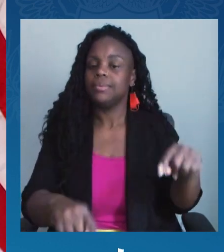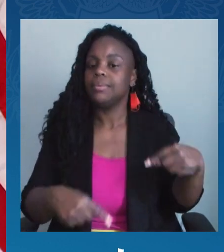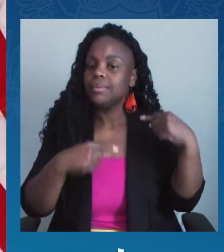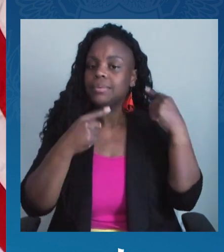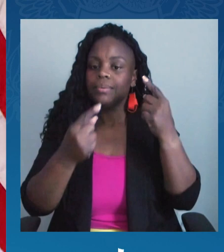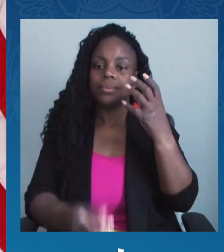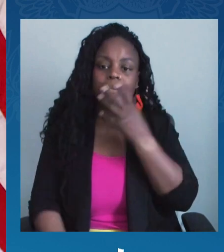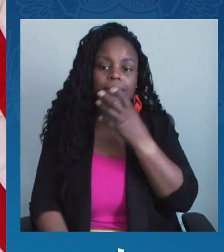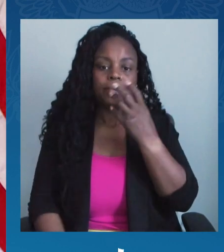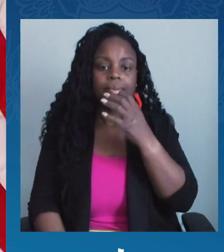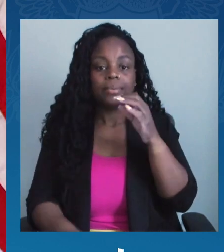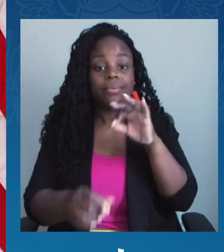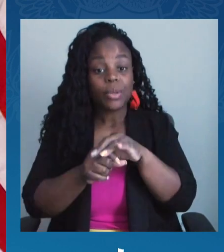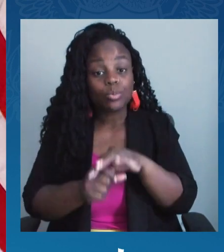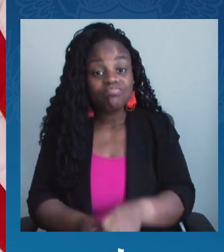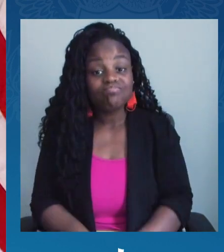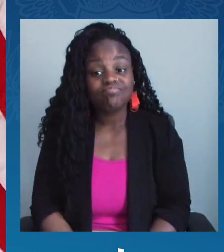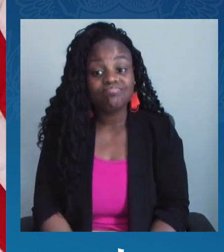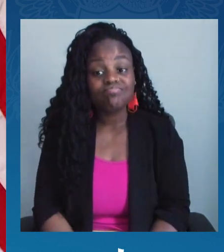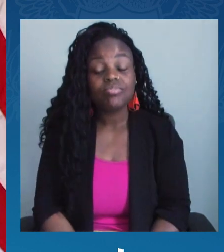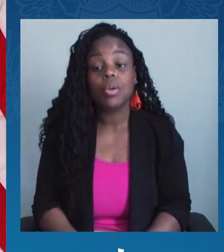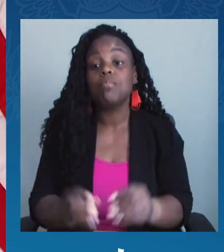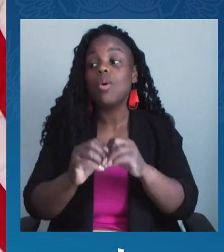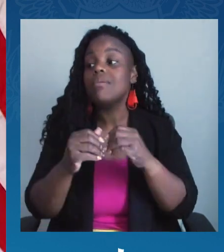More young people than ever before voted,